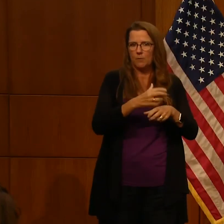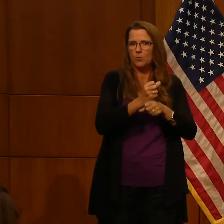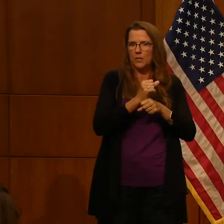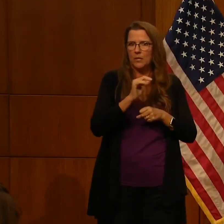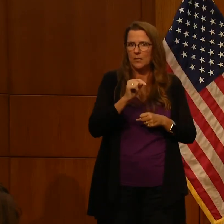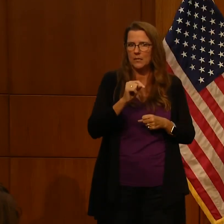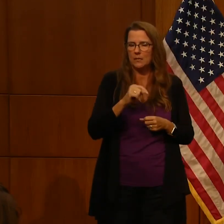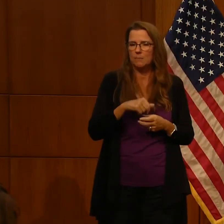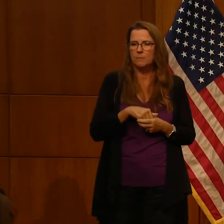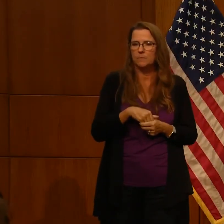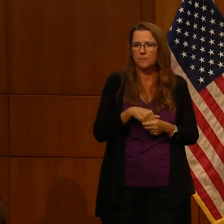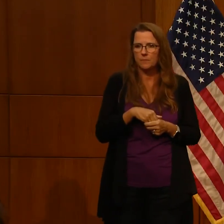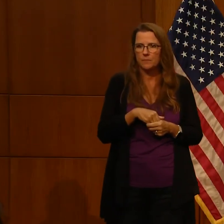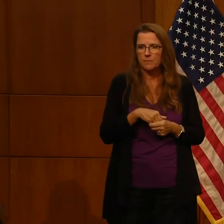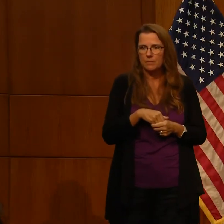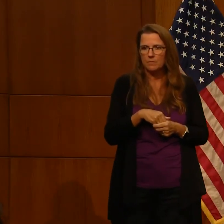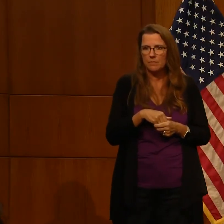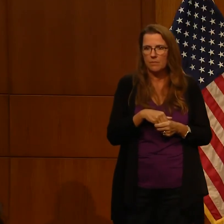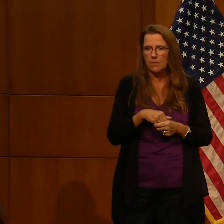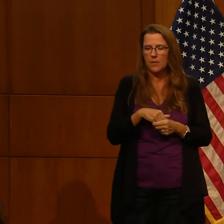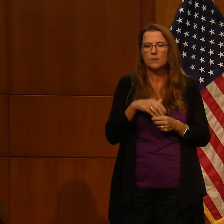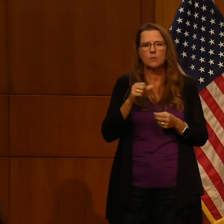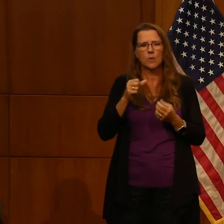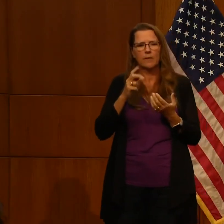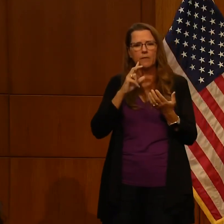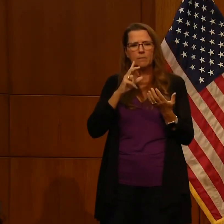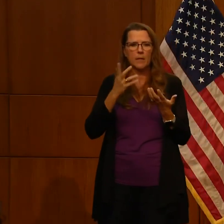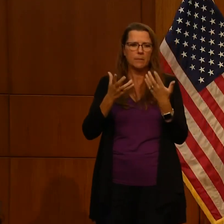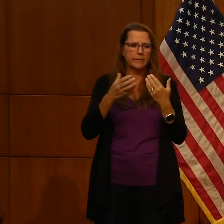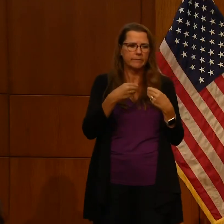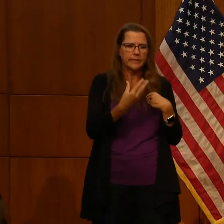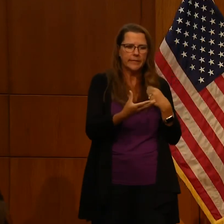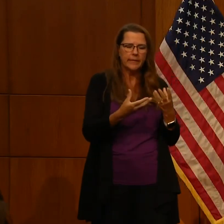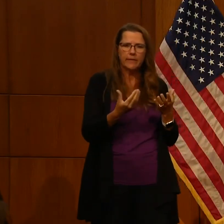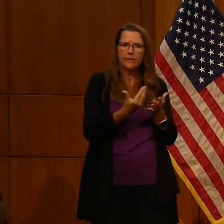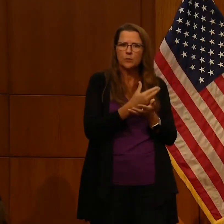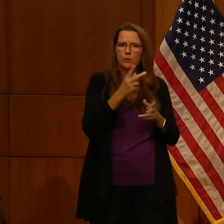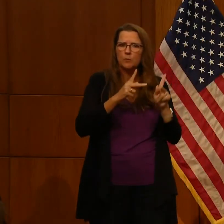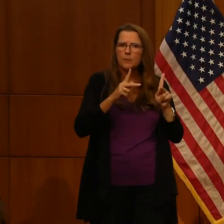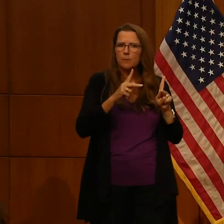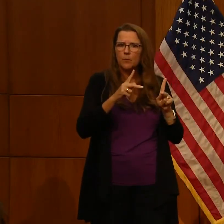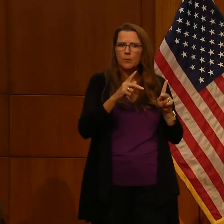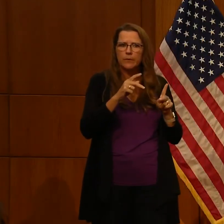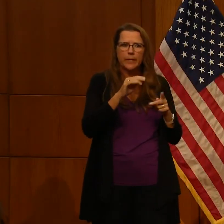DIFFERENT TIME YET. THERE IS A